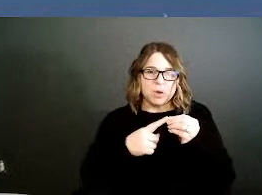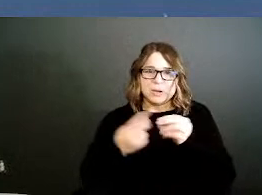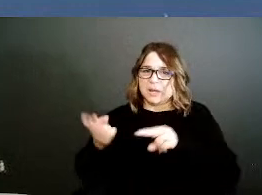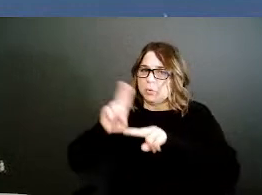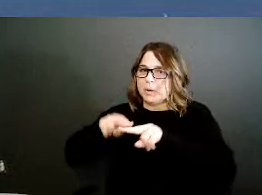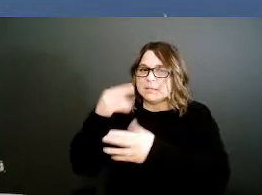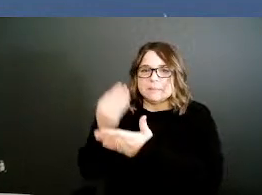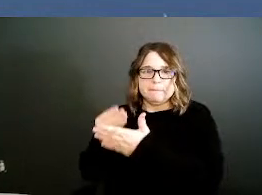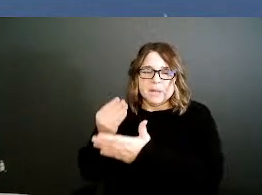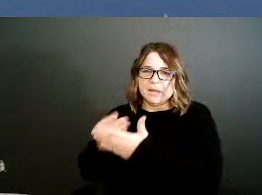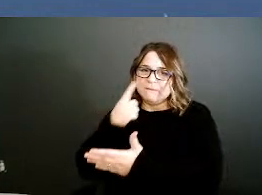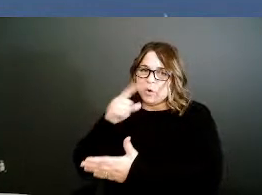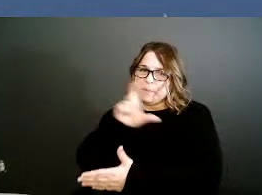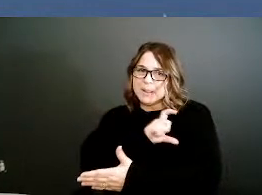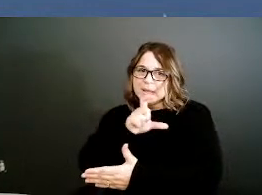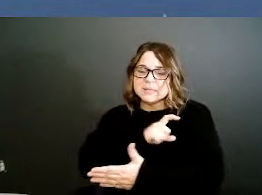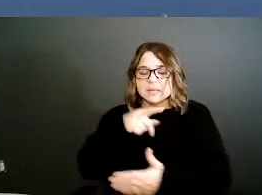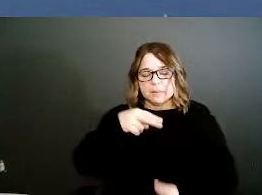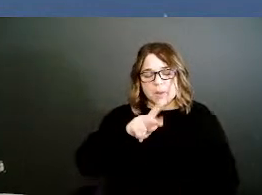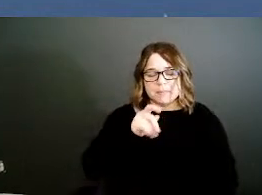COMMUNITY. POLICING IS NEEDED, YES, IT IS.